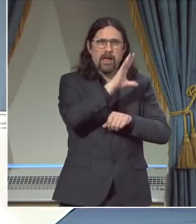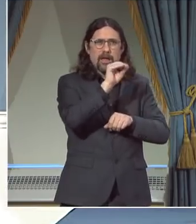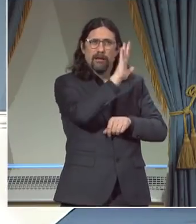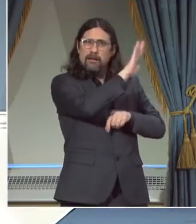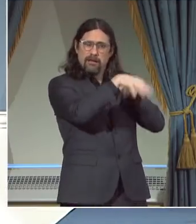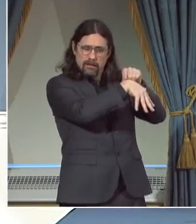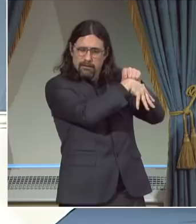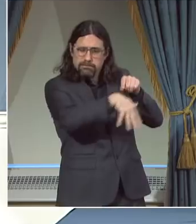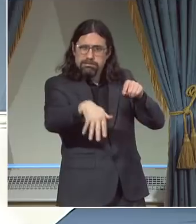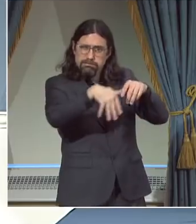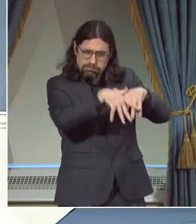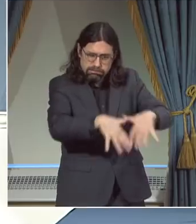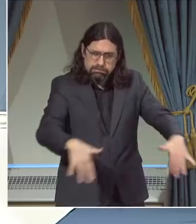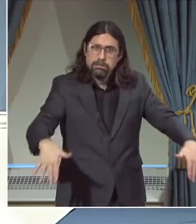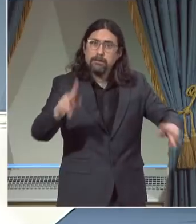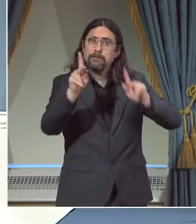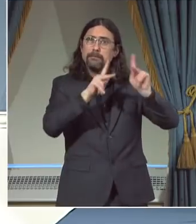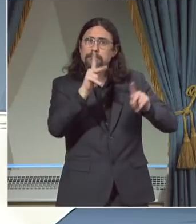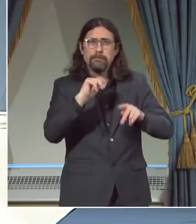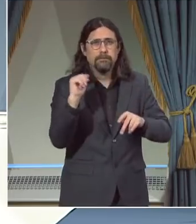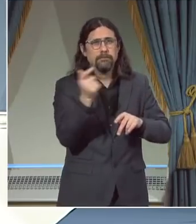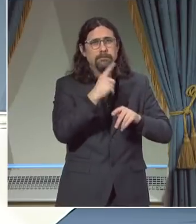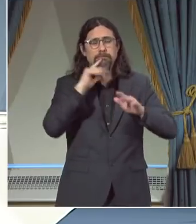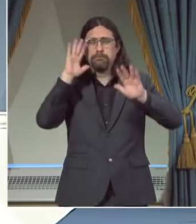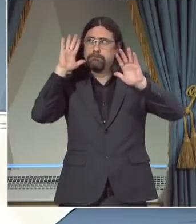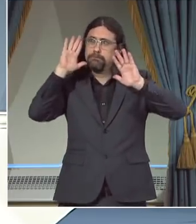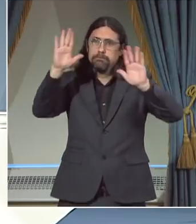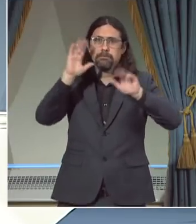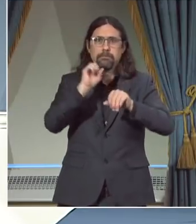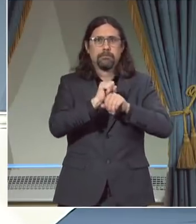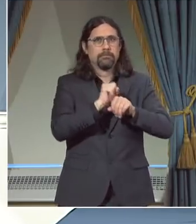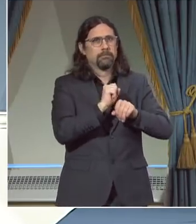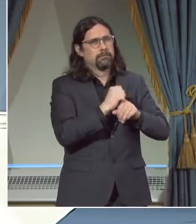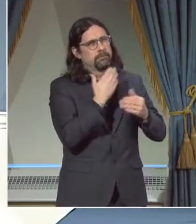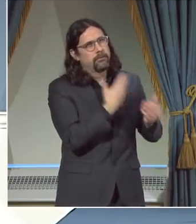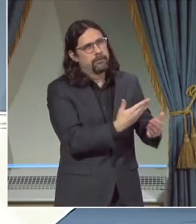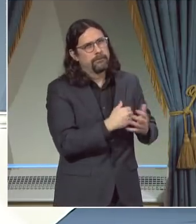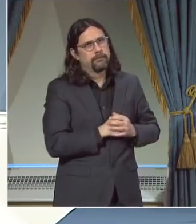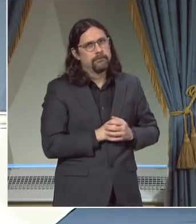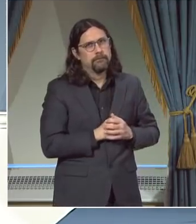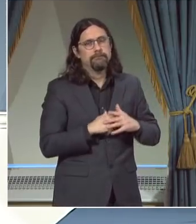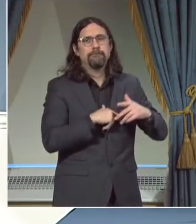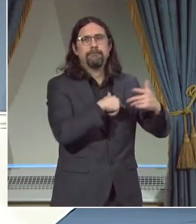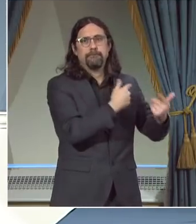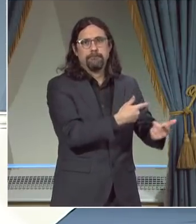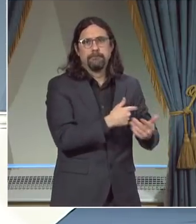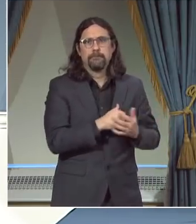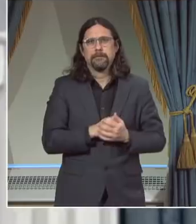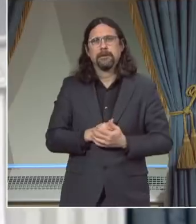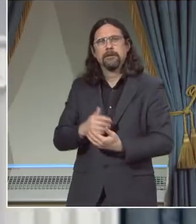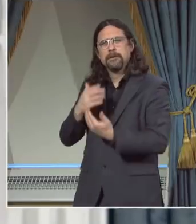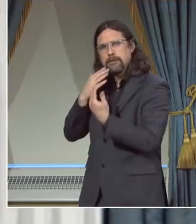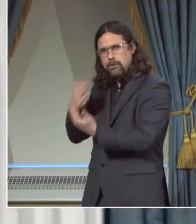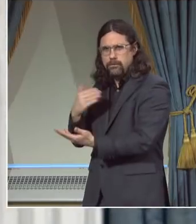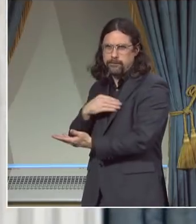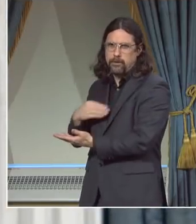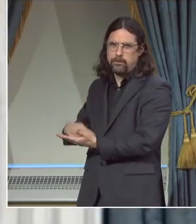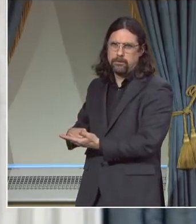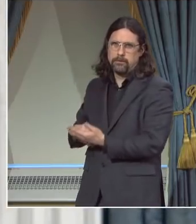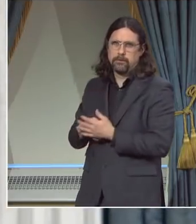I WT ANTO THANK HIM FOR HIS SPIRIT. DR. MITCH KATZ. THANK YOU,